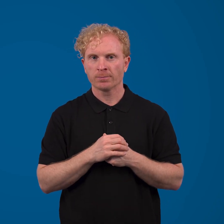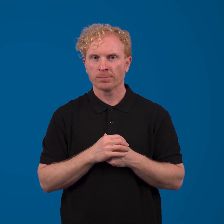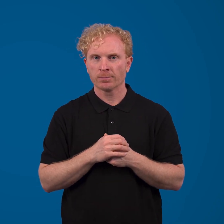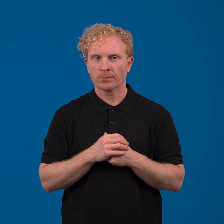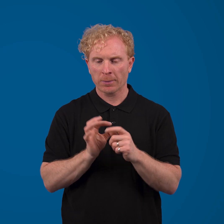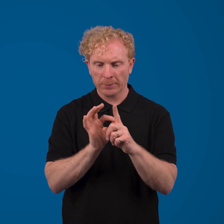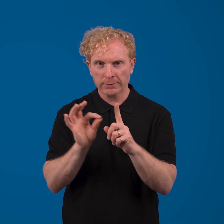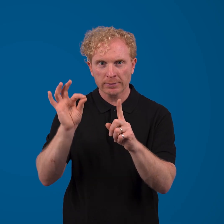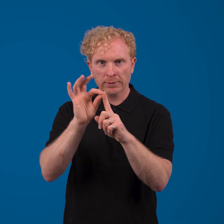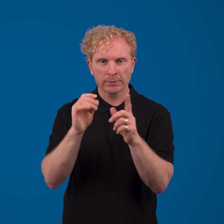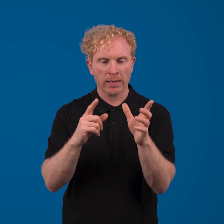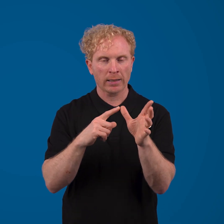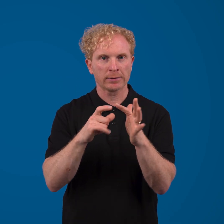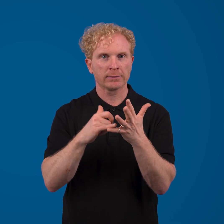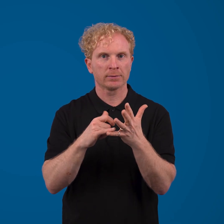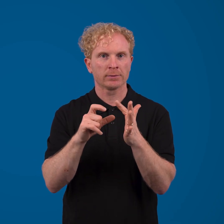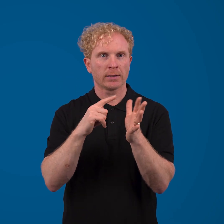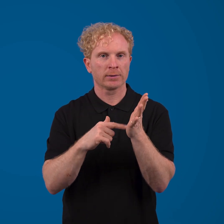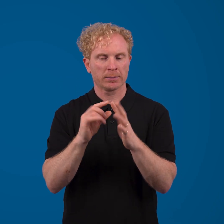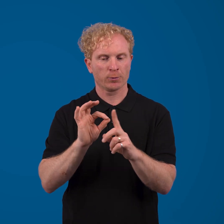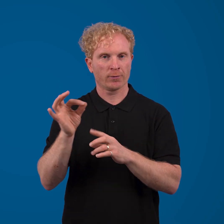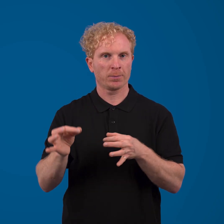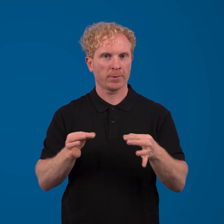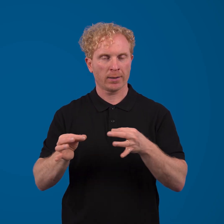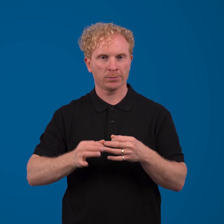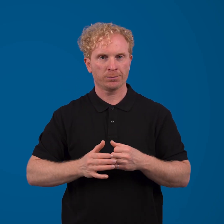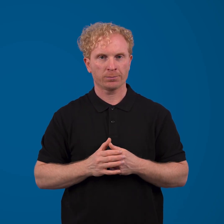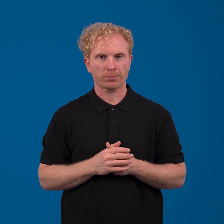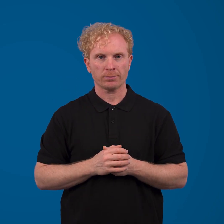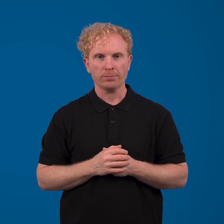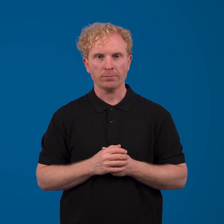Update ADS Data Improvement Plan